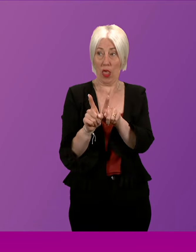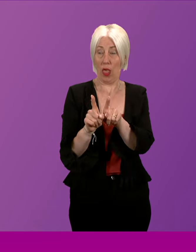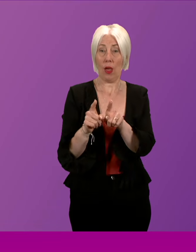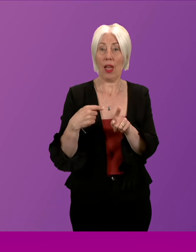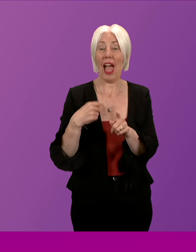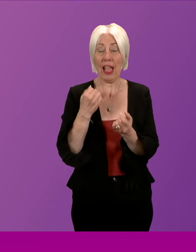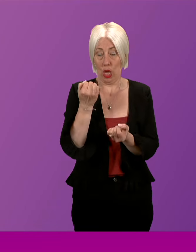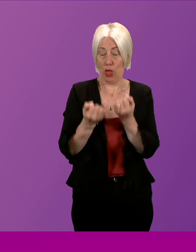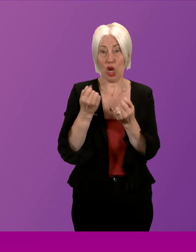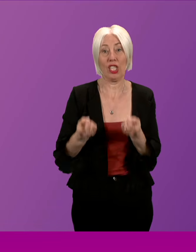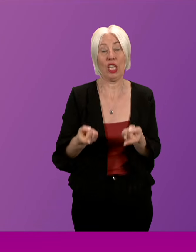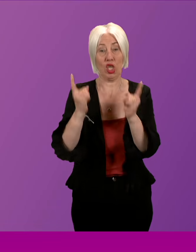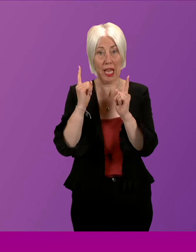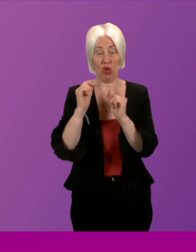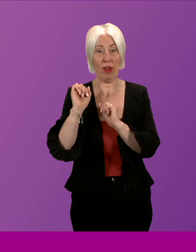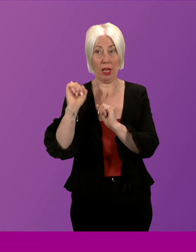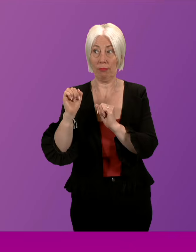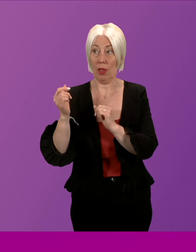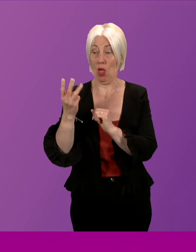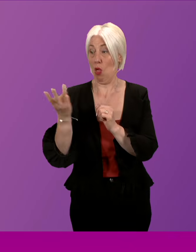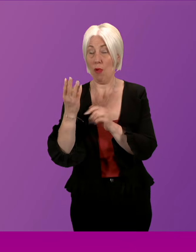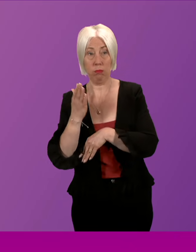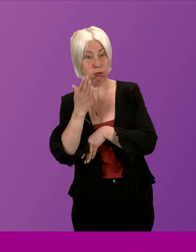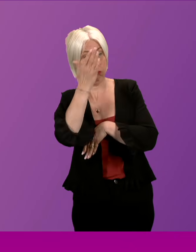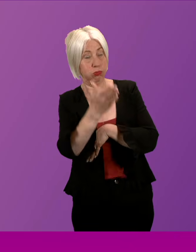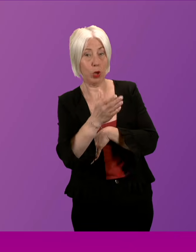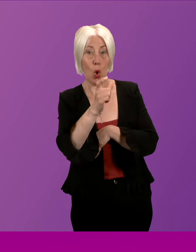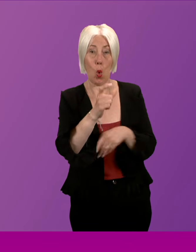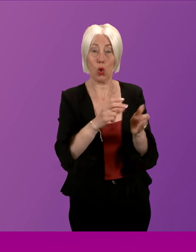justice secretary, who leads on resilience matters—on my visit to Coalsnaughton on Friday.